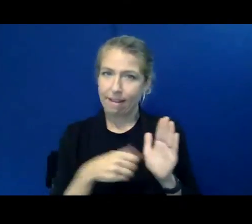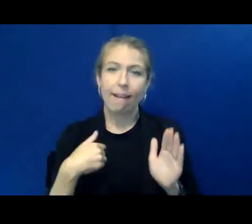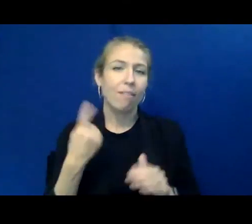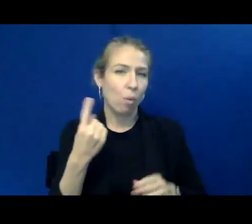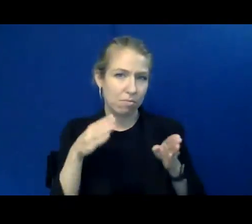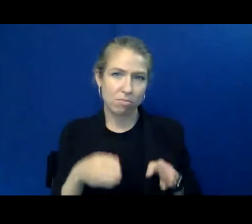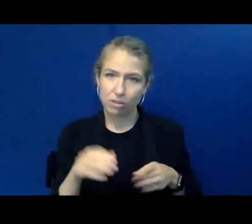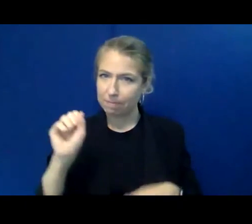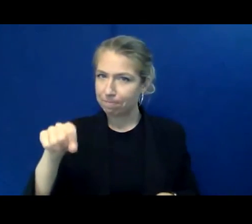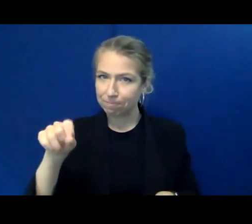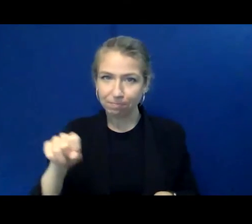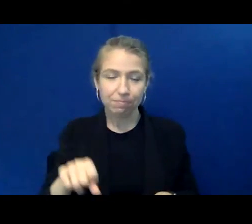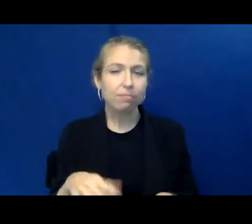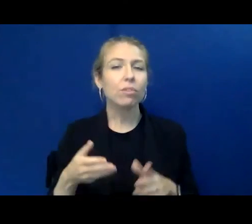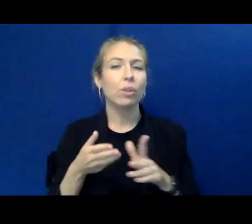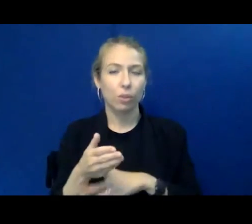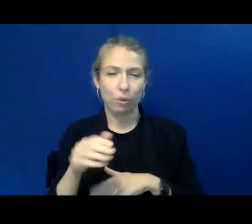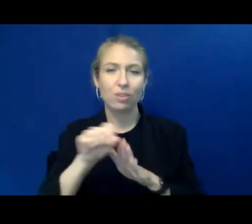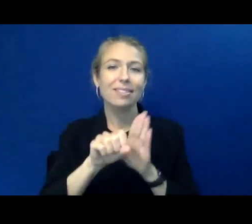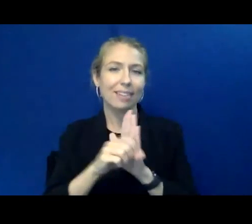our state vocational rehab services agency.